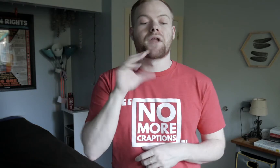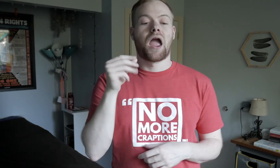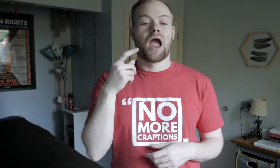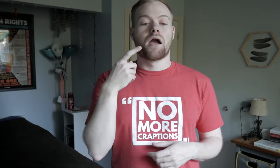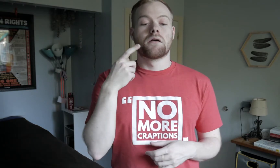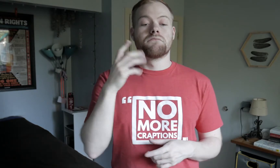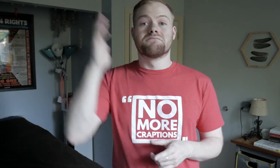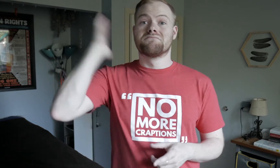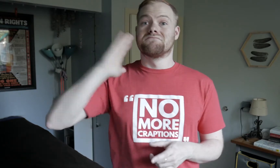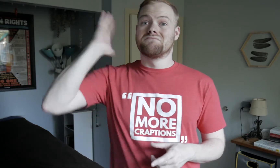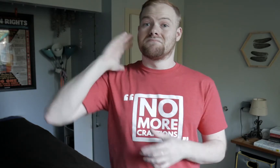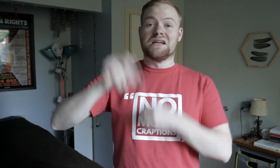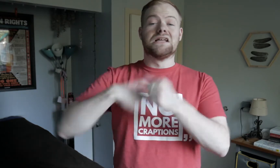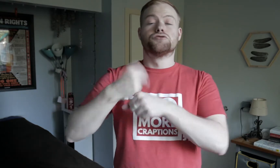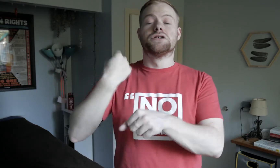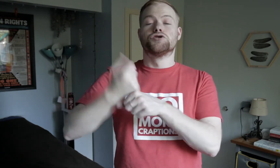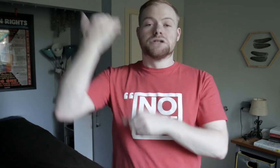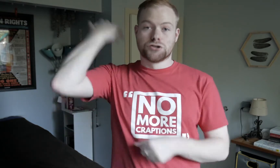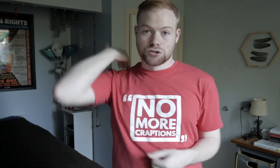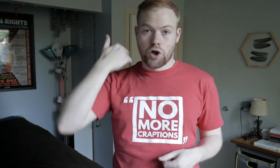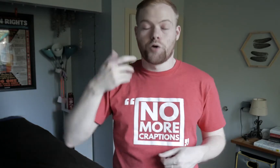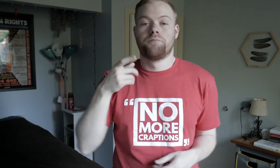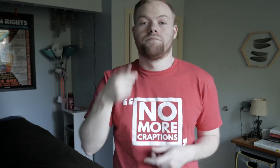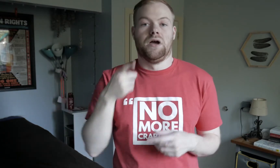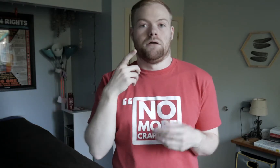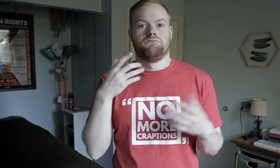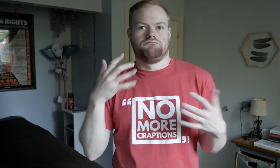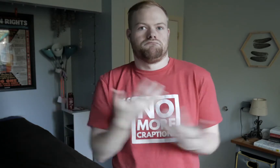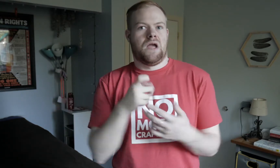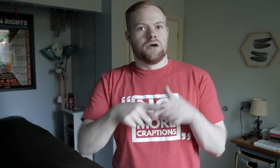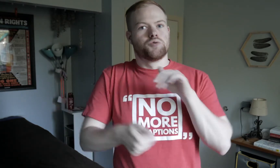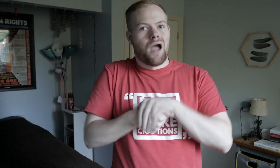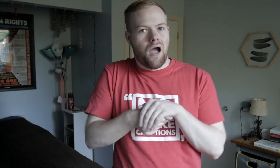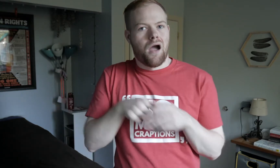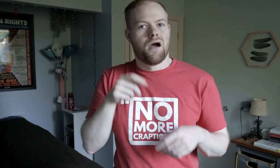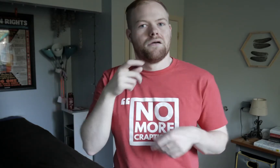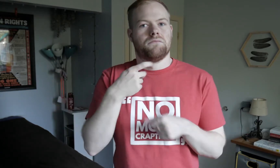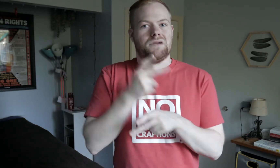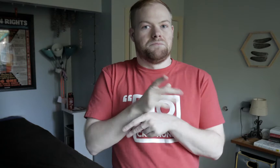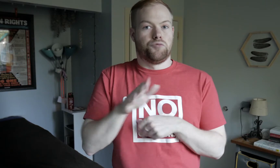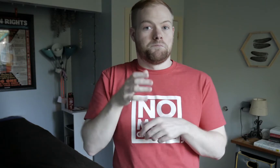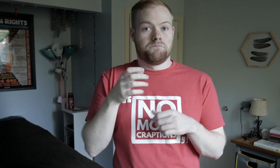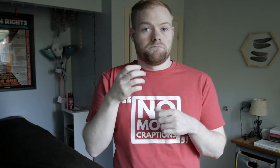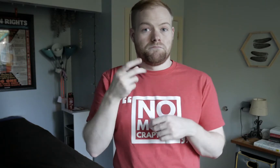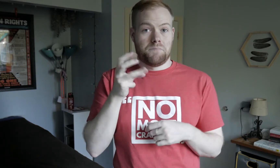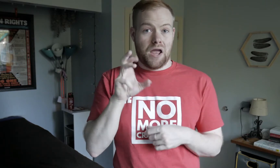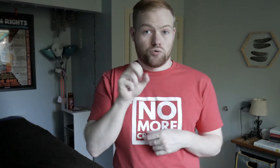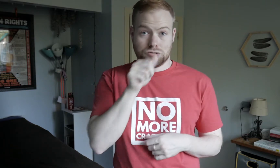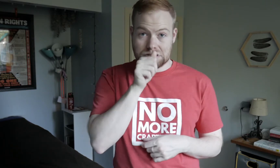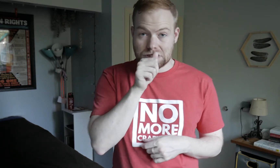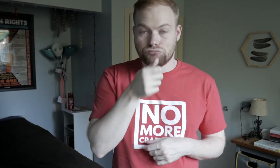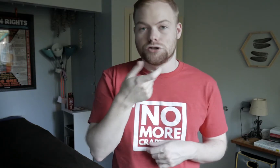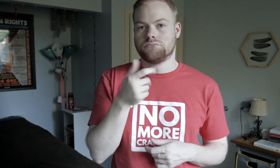And back then, years and years ago, they were afraid and had to hide, keep their powers secret